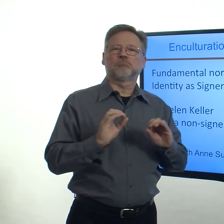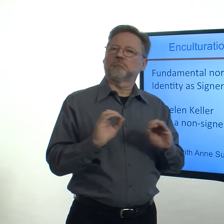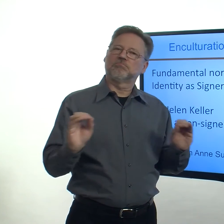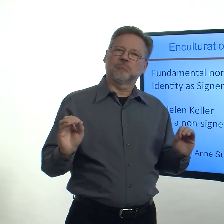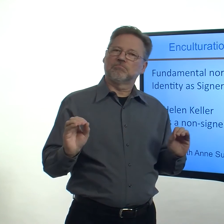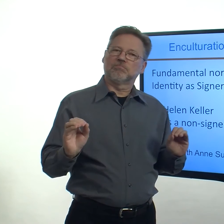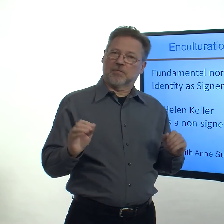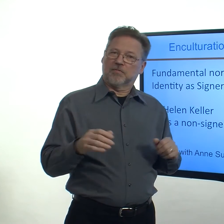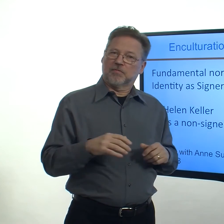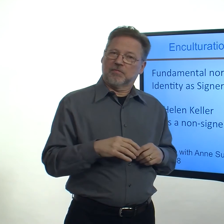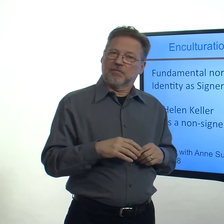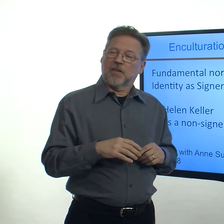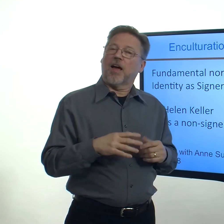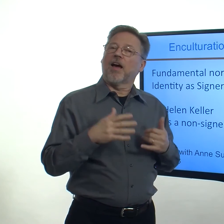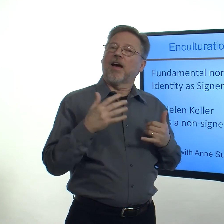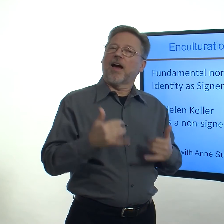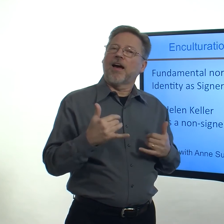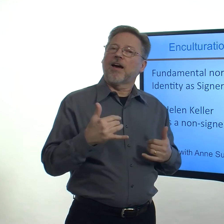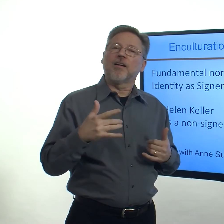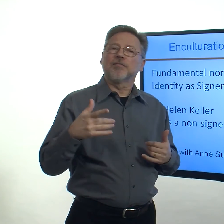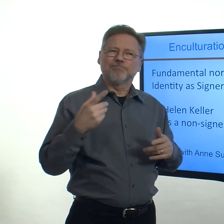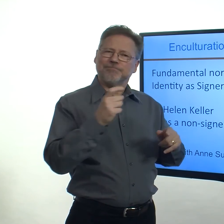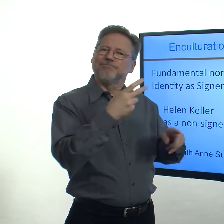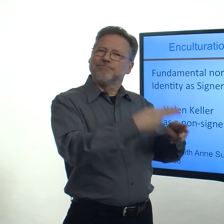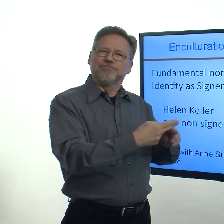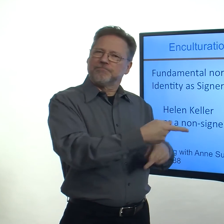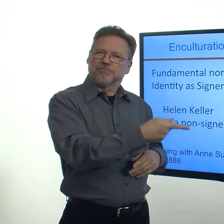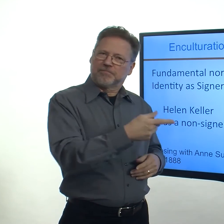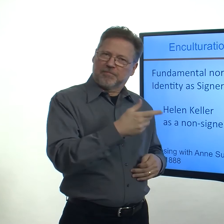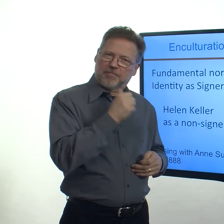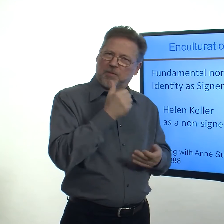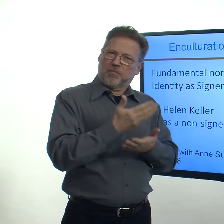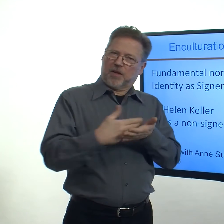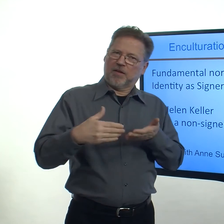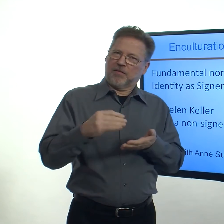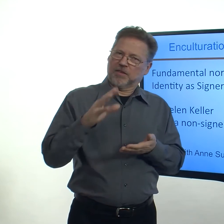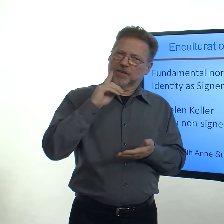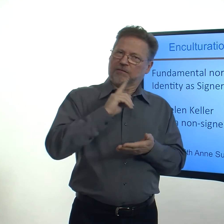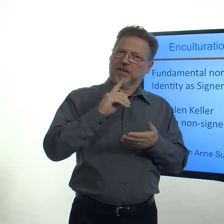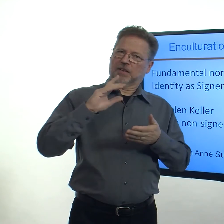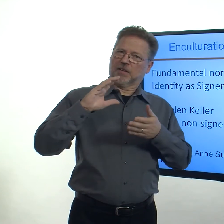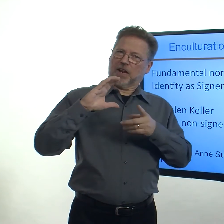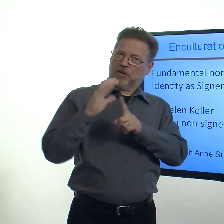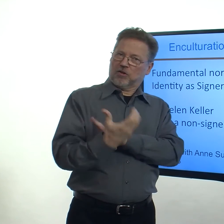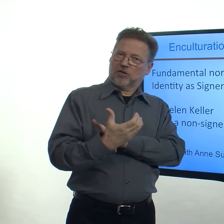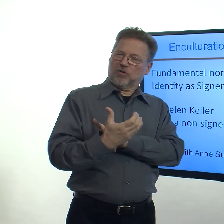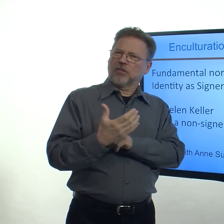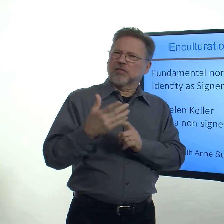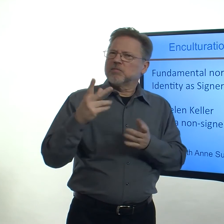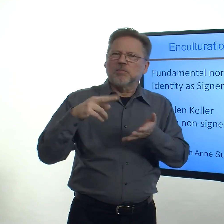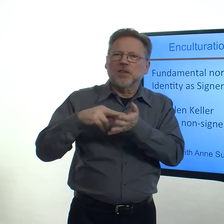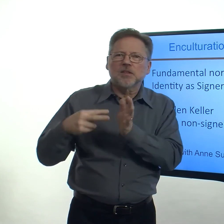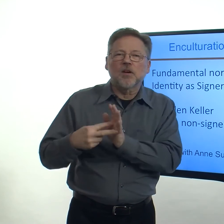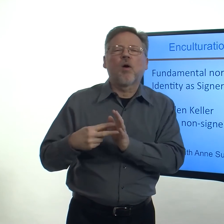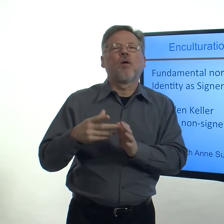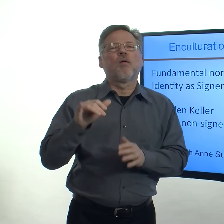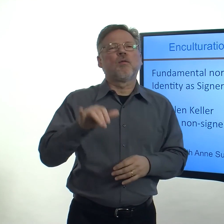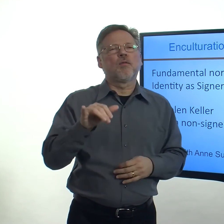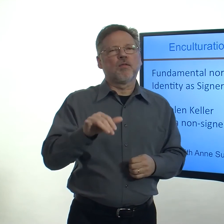So, she wasn’t a part of Deaf culture.